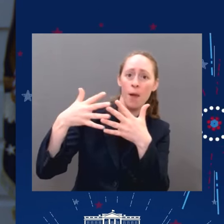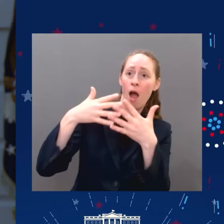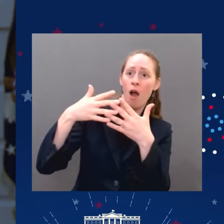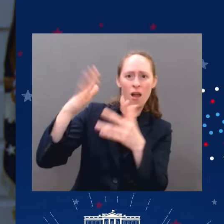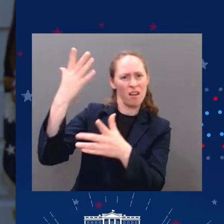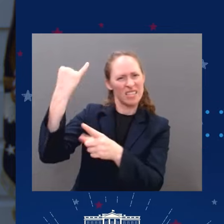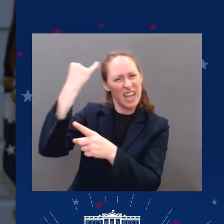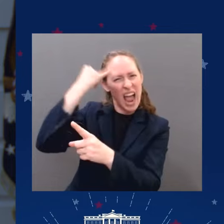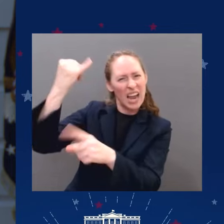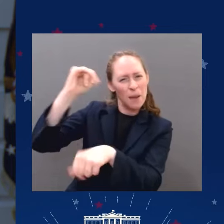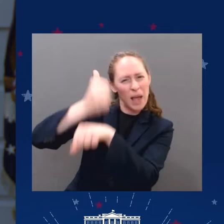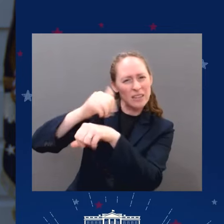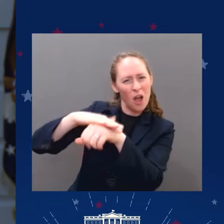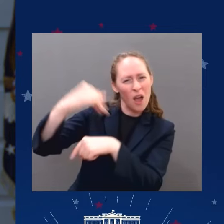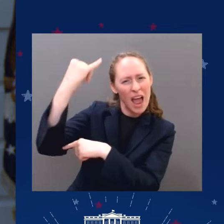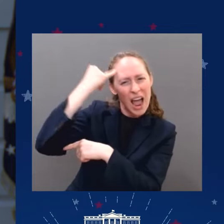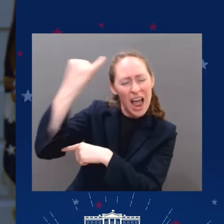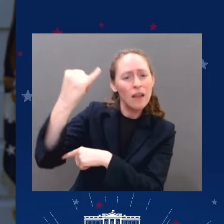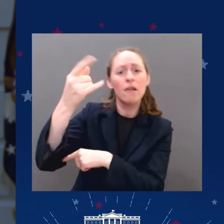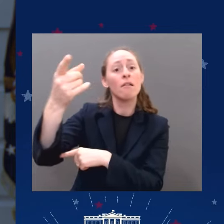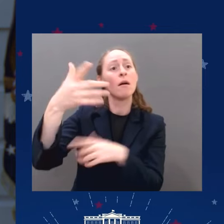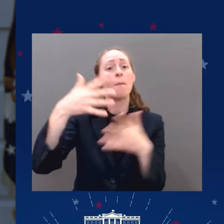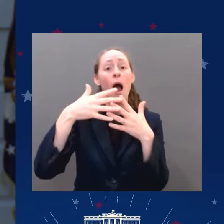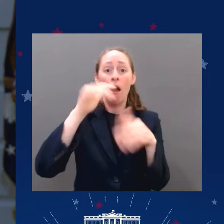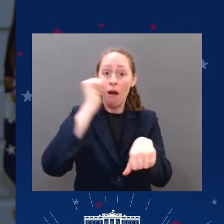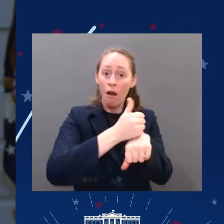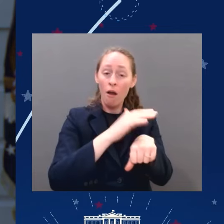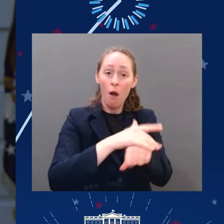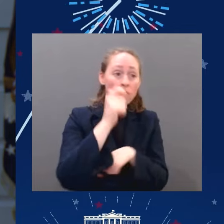We're all created equal. The laws are instituted among people